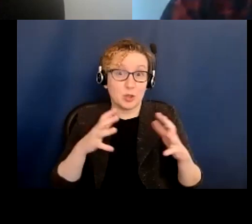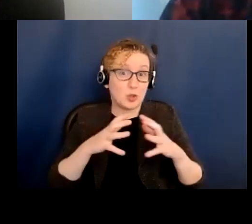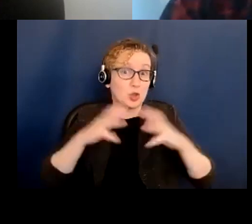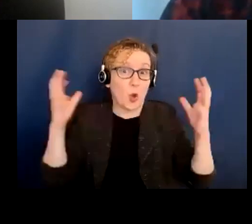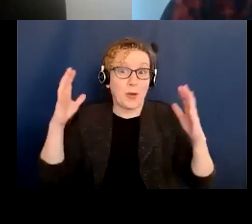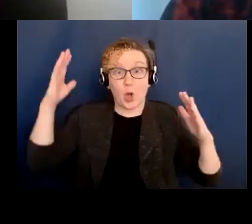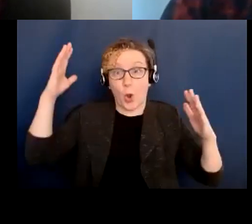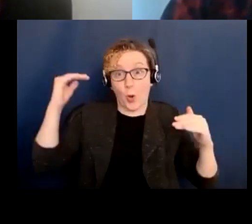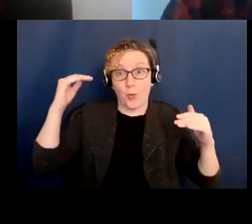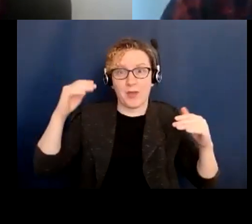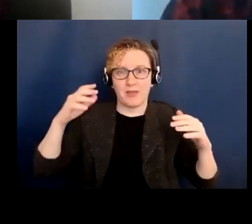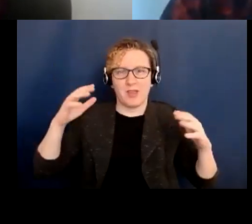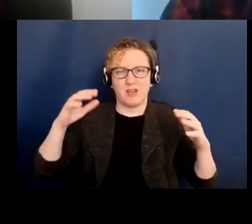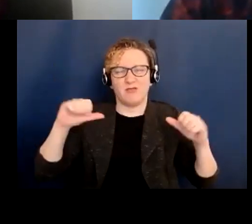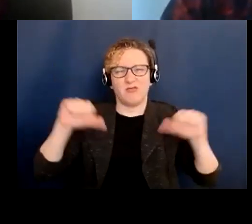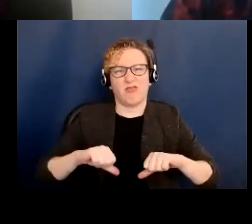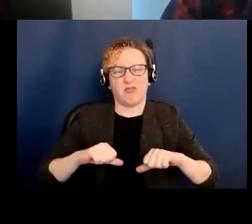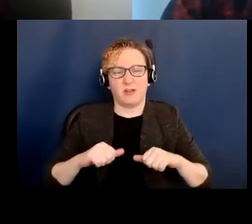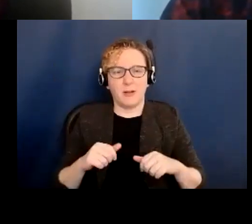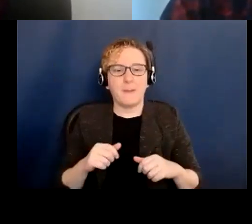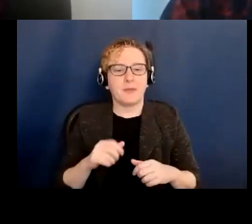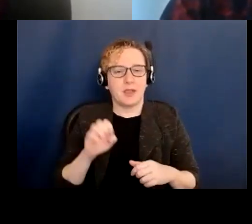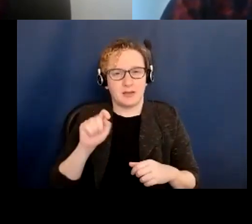That is every student who goes abroad.